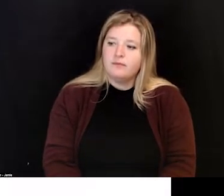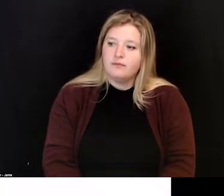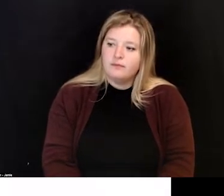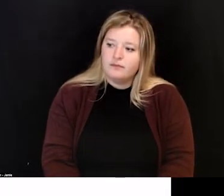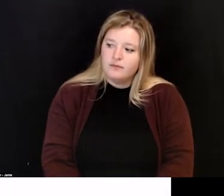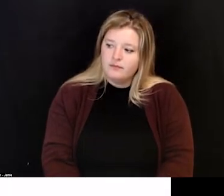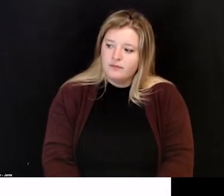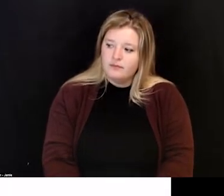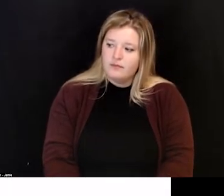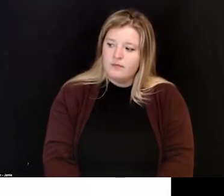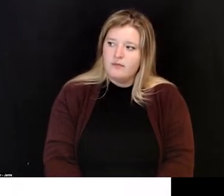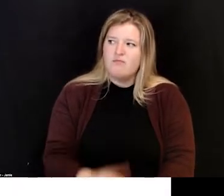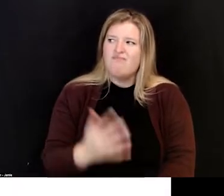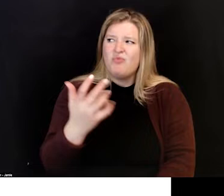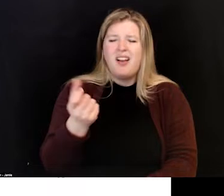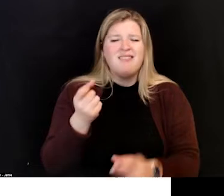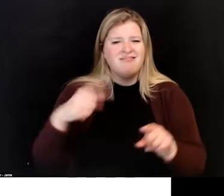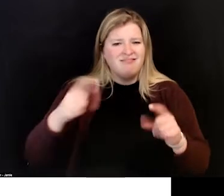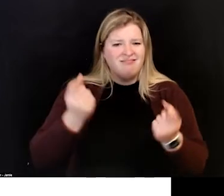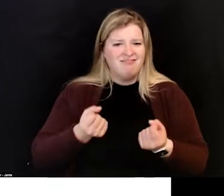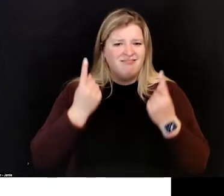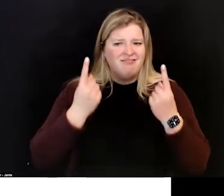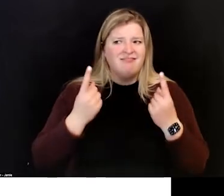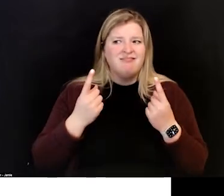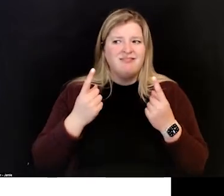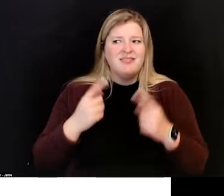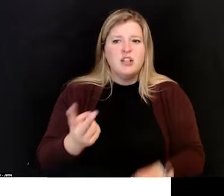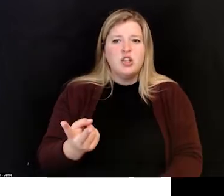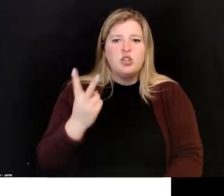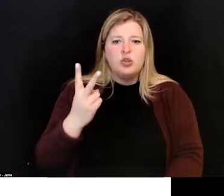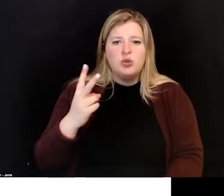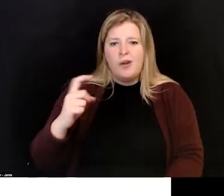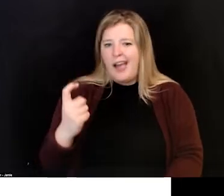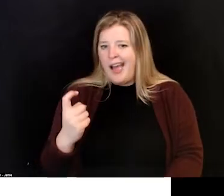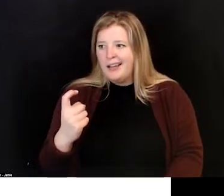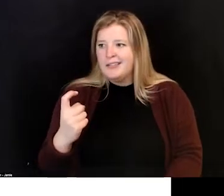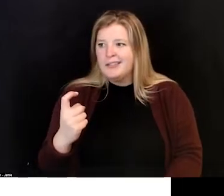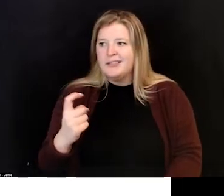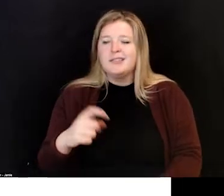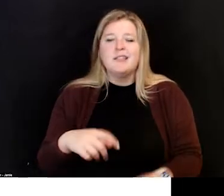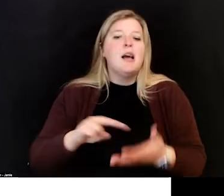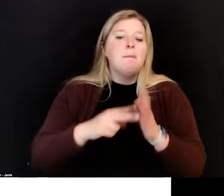Something to understand about the 2.x series-- and when I say the 2.x series, I mean WCAG 2.0,